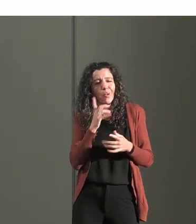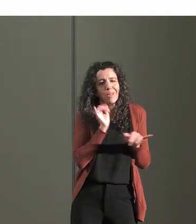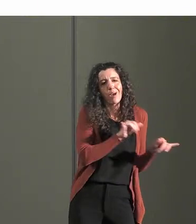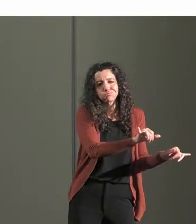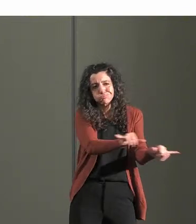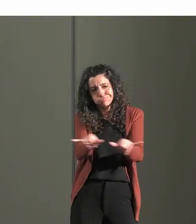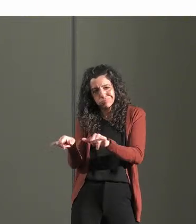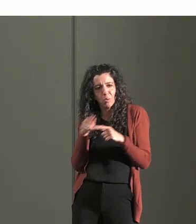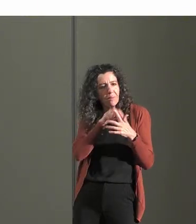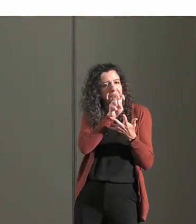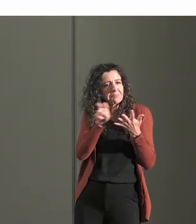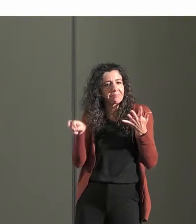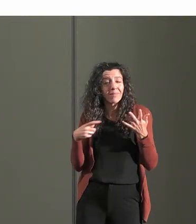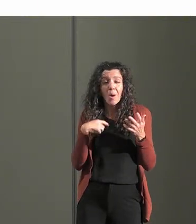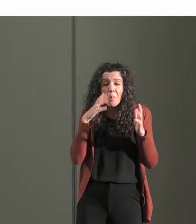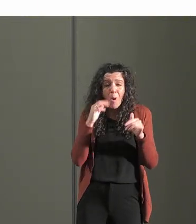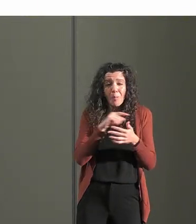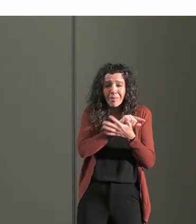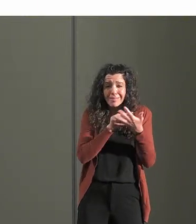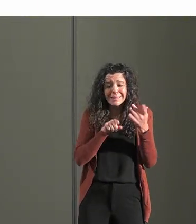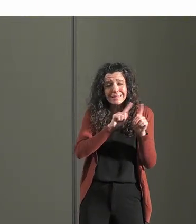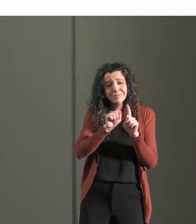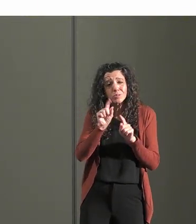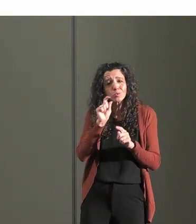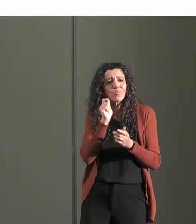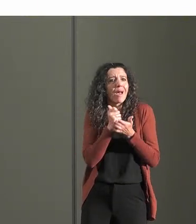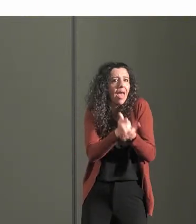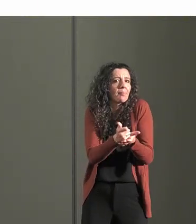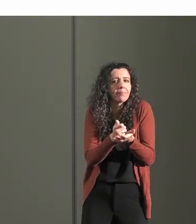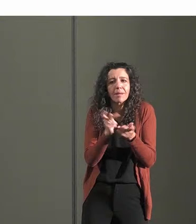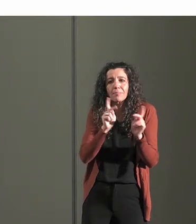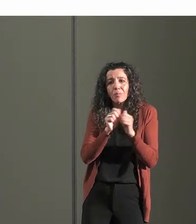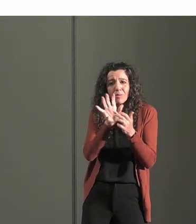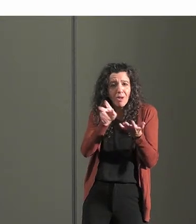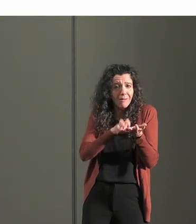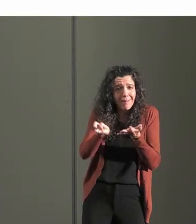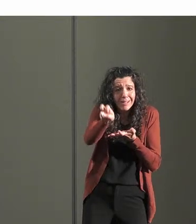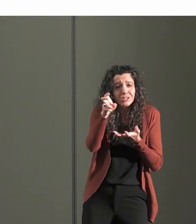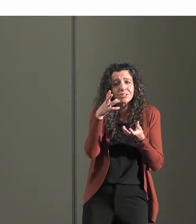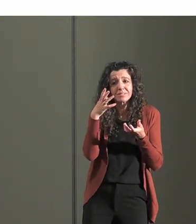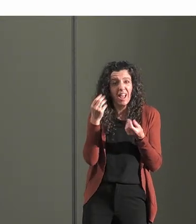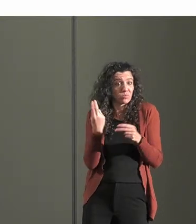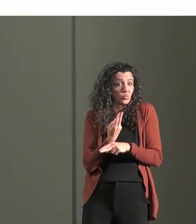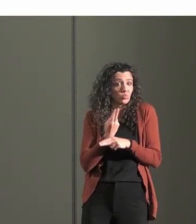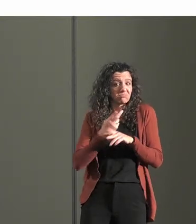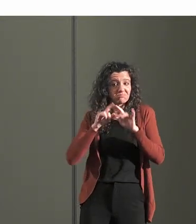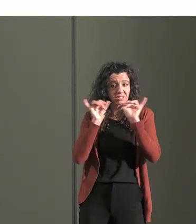again. We hope this sui tools across blind and low-vision